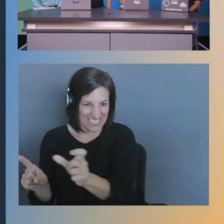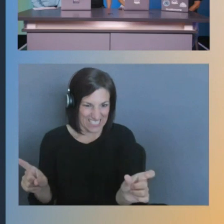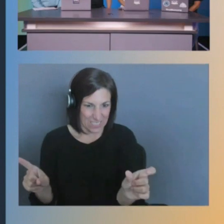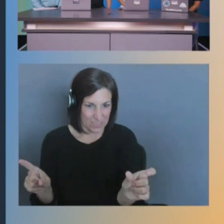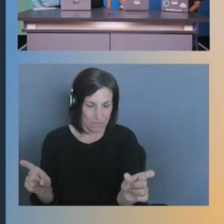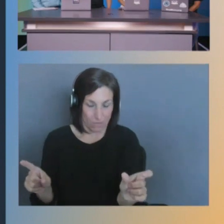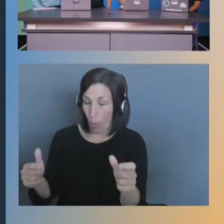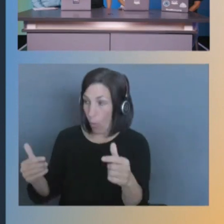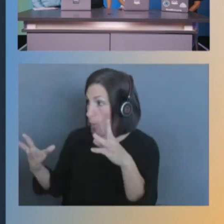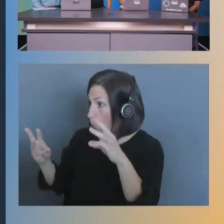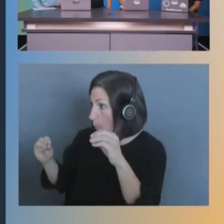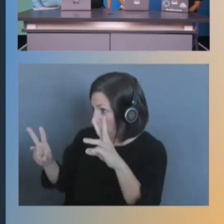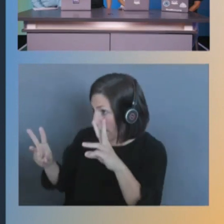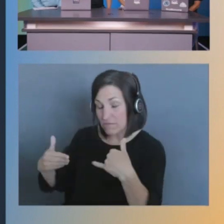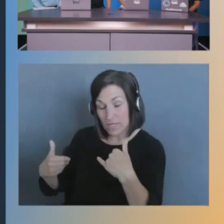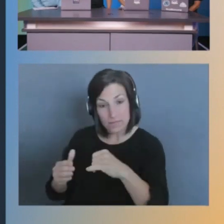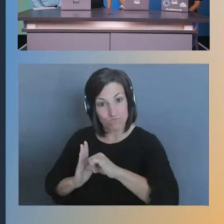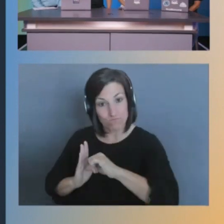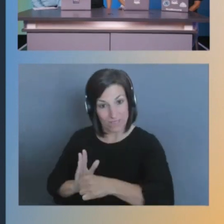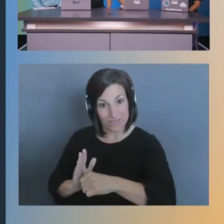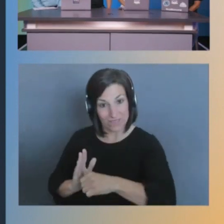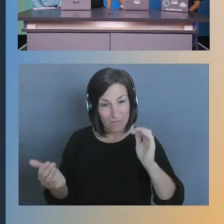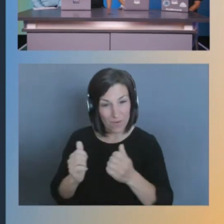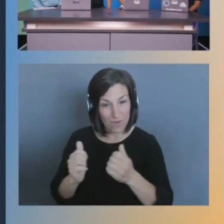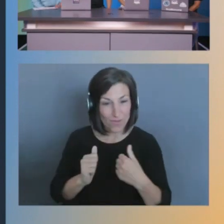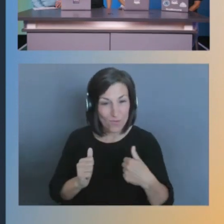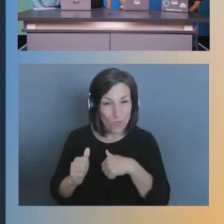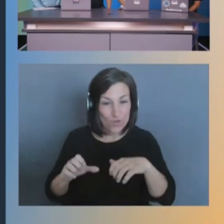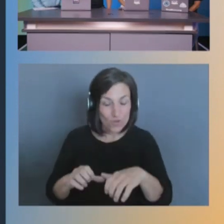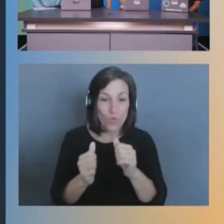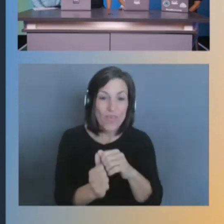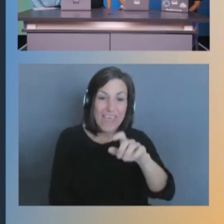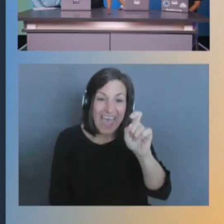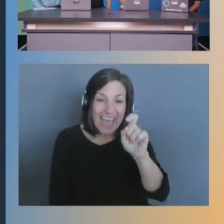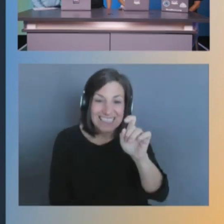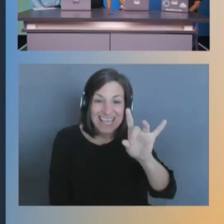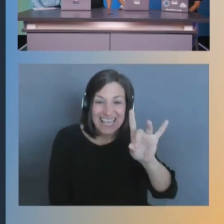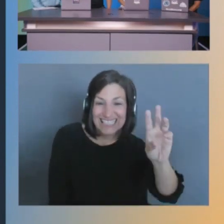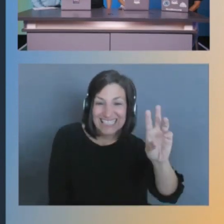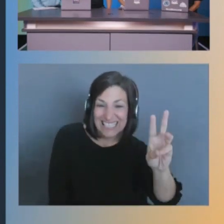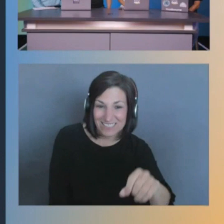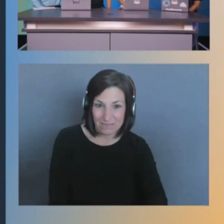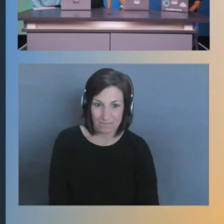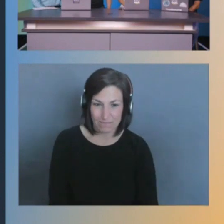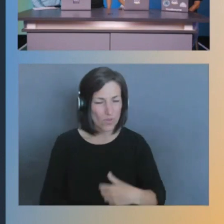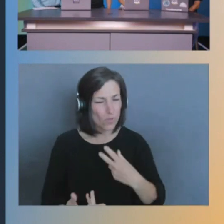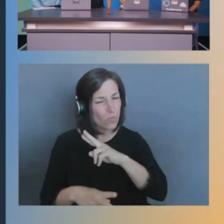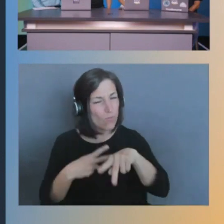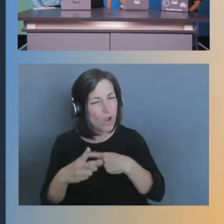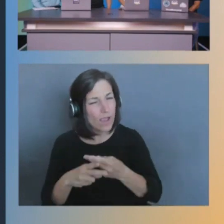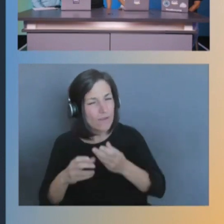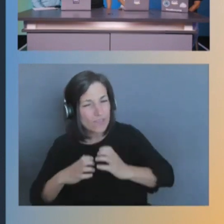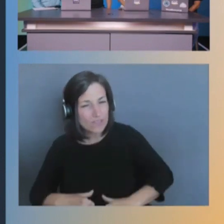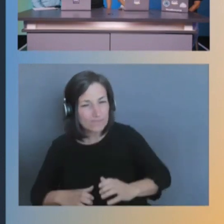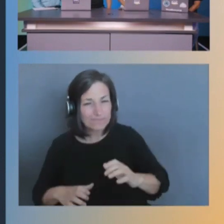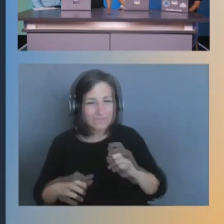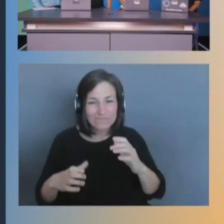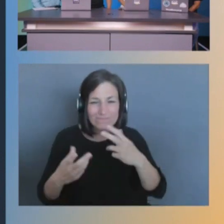especially when you compared that to where we are on x86. What type of customers and workloads are being run on Graviton today?